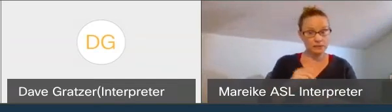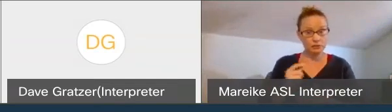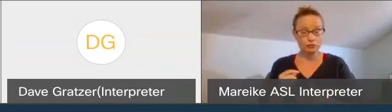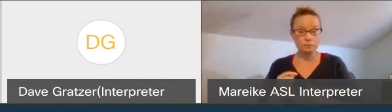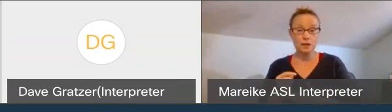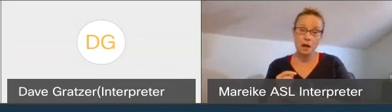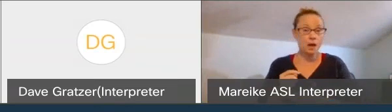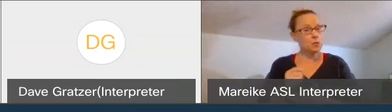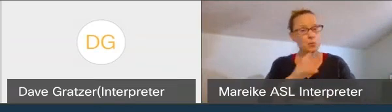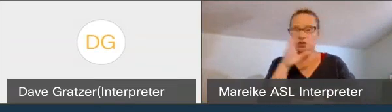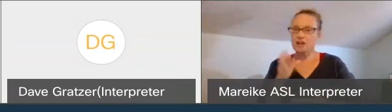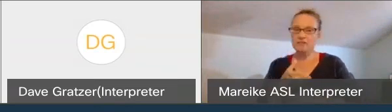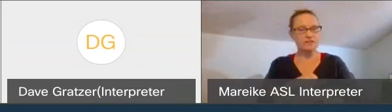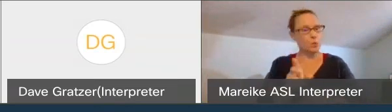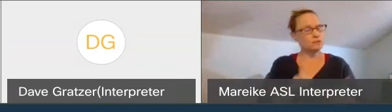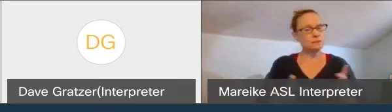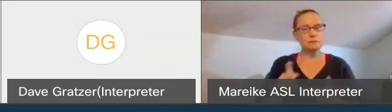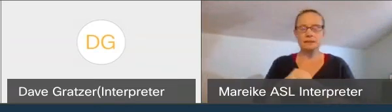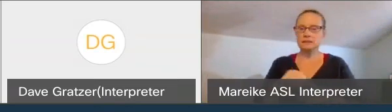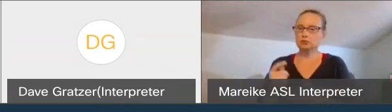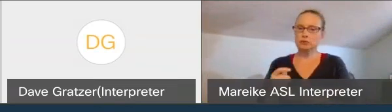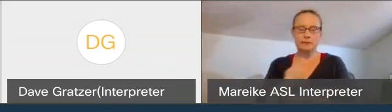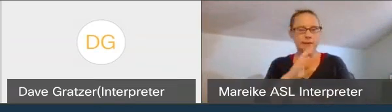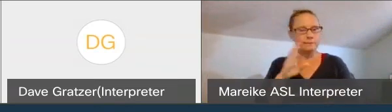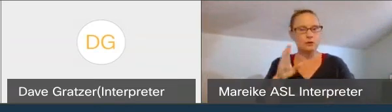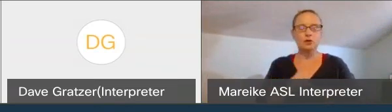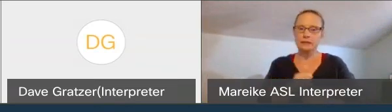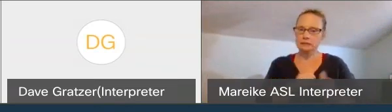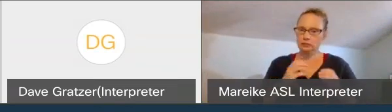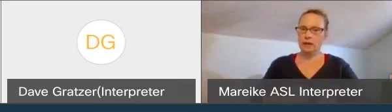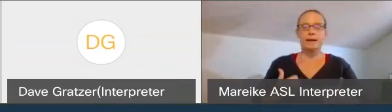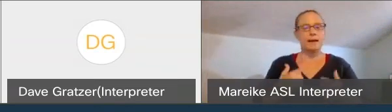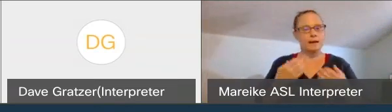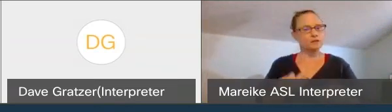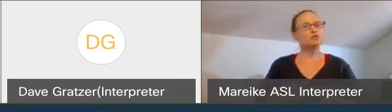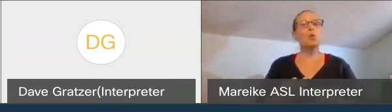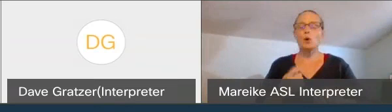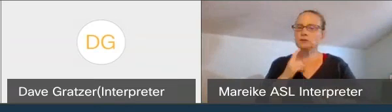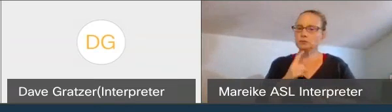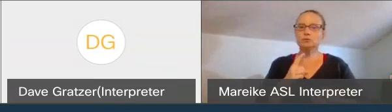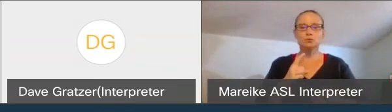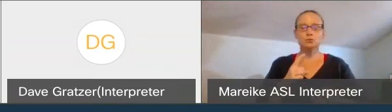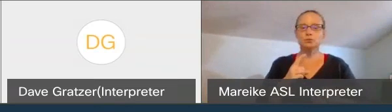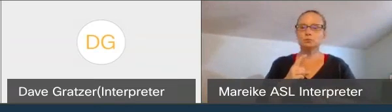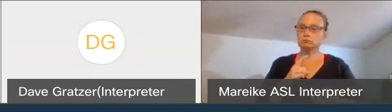we are never forcing individuals into treatment. Each client always has a choice of pleading not guilty, um, and going to trial,